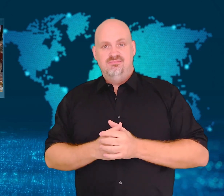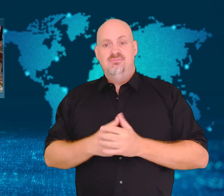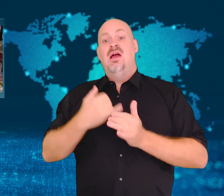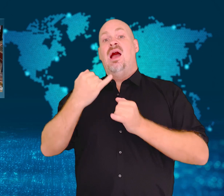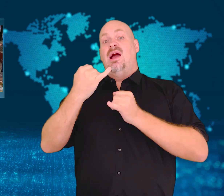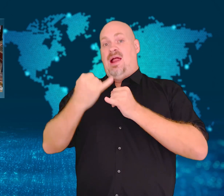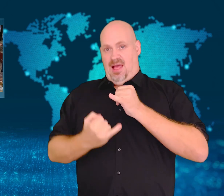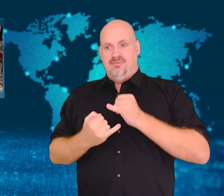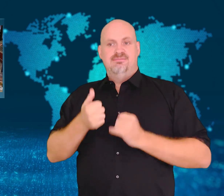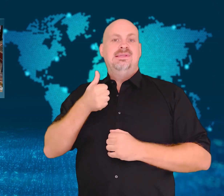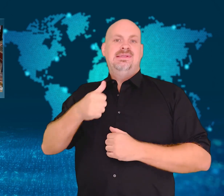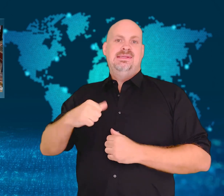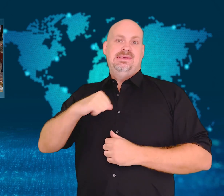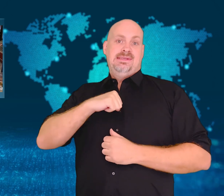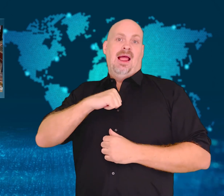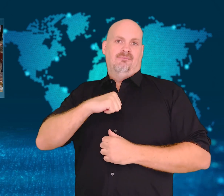Last, he killed himself.